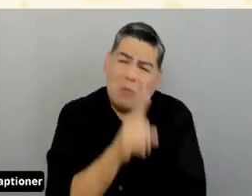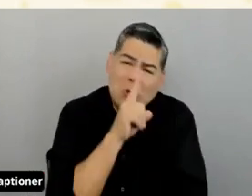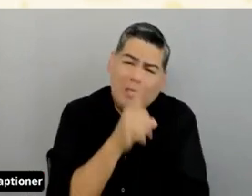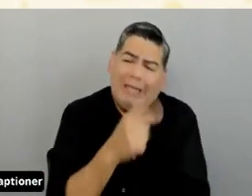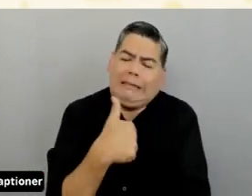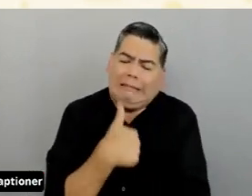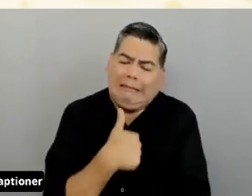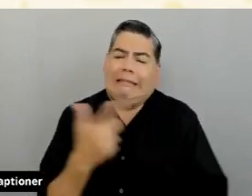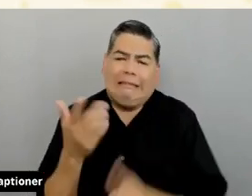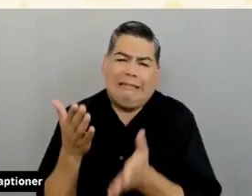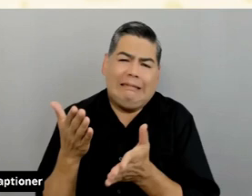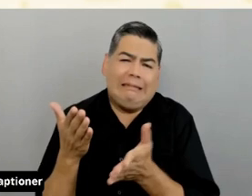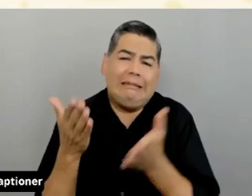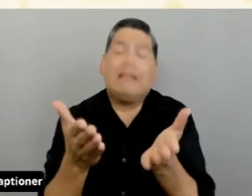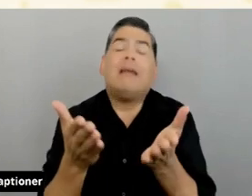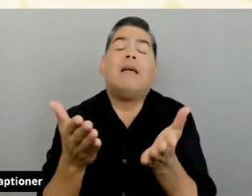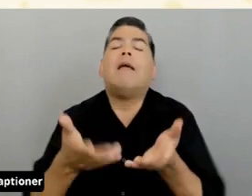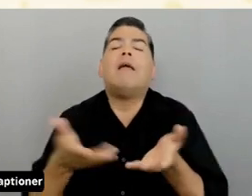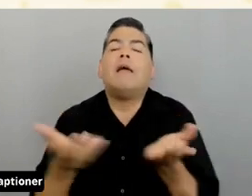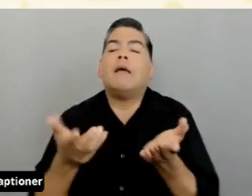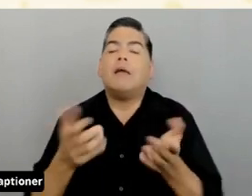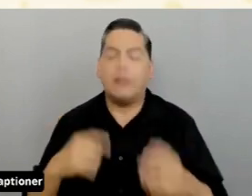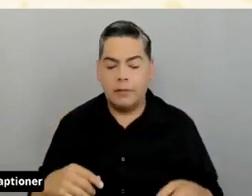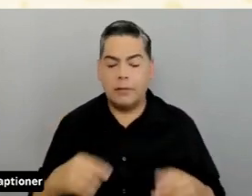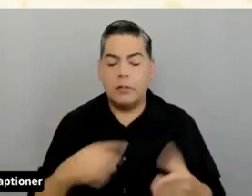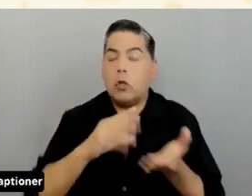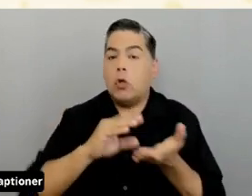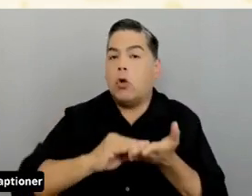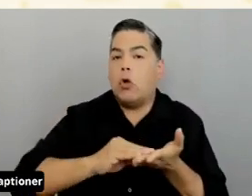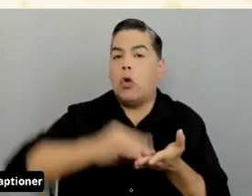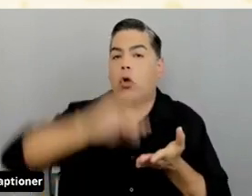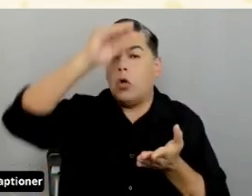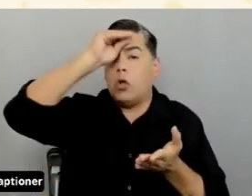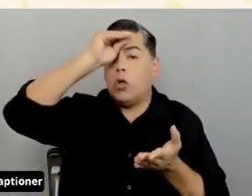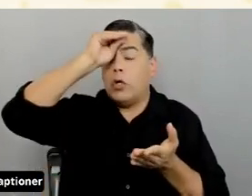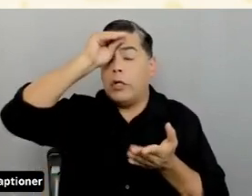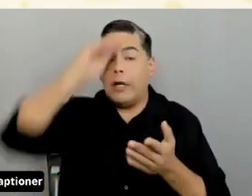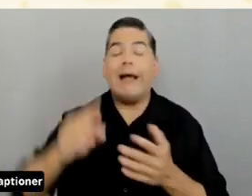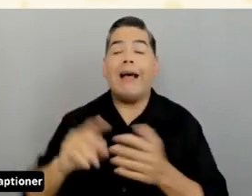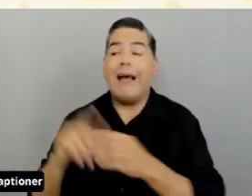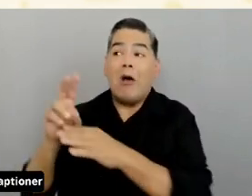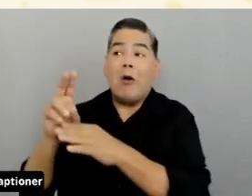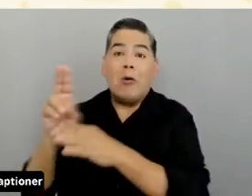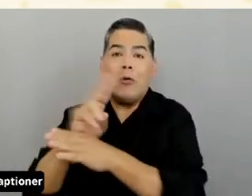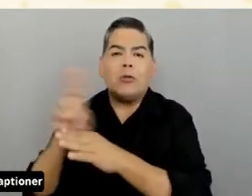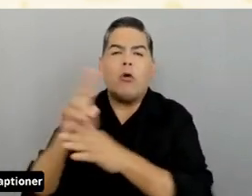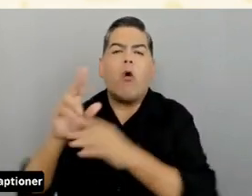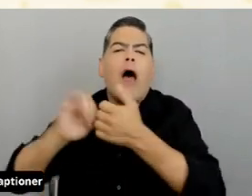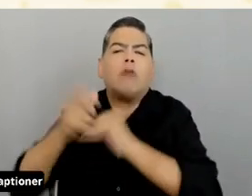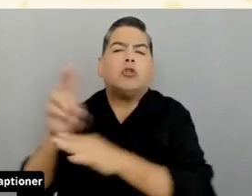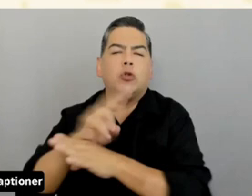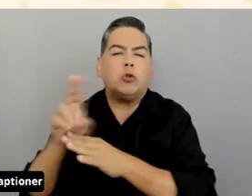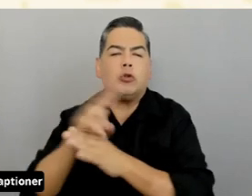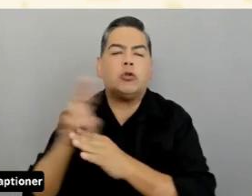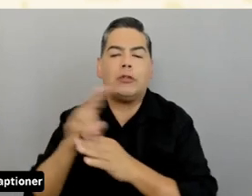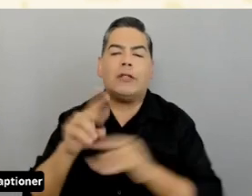to start learning about how to use a screen reader. Why is this important?